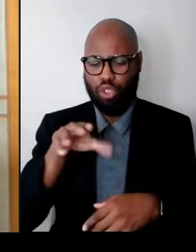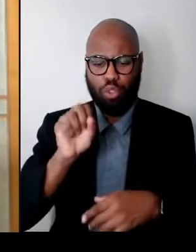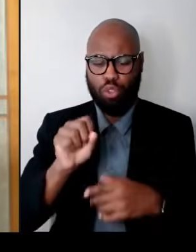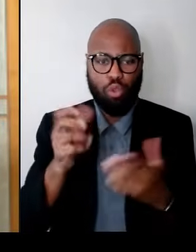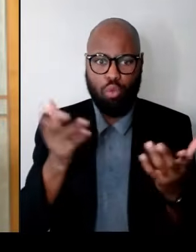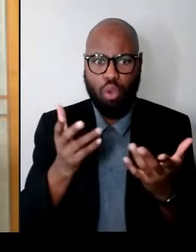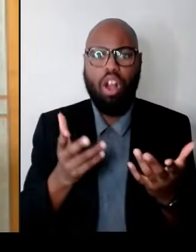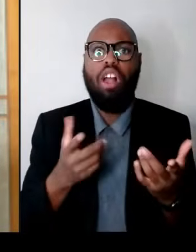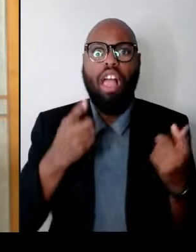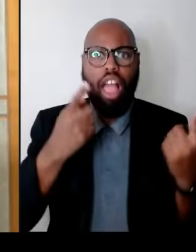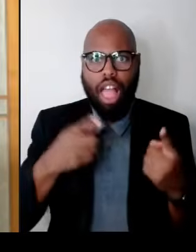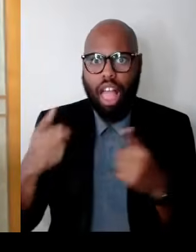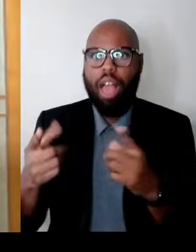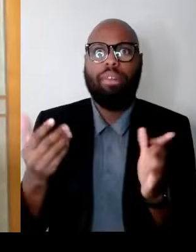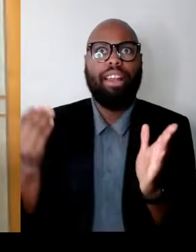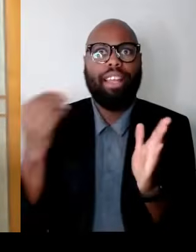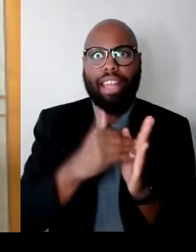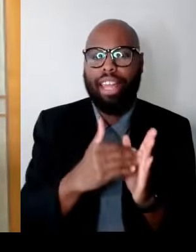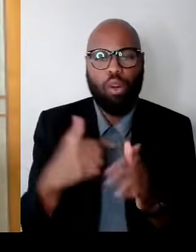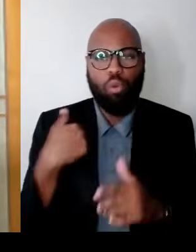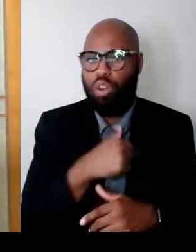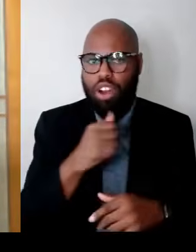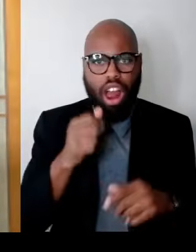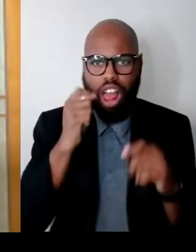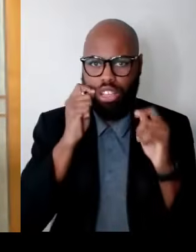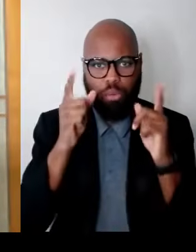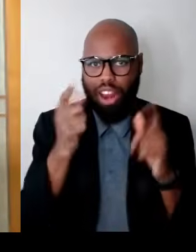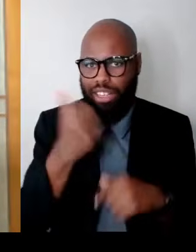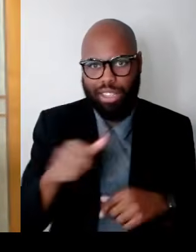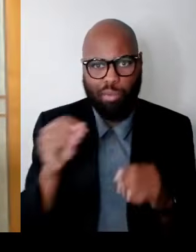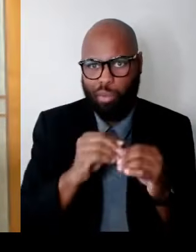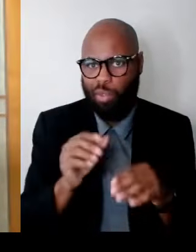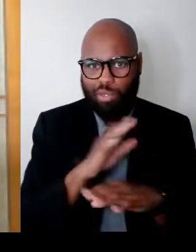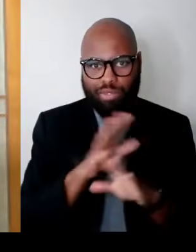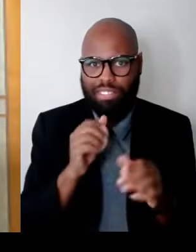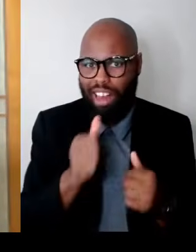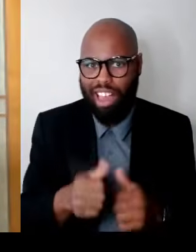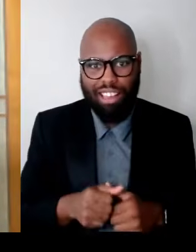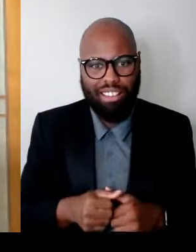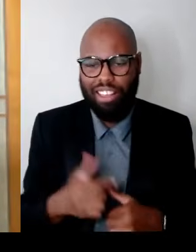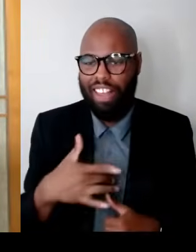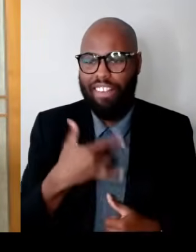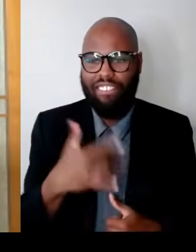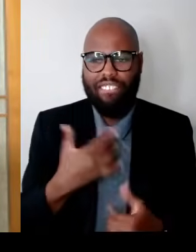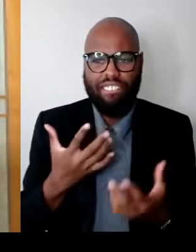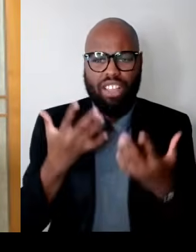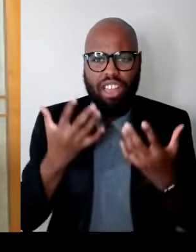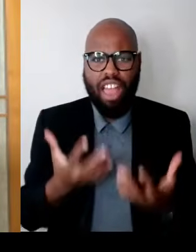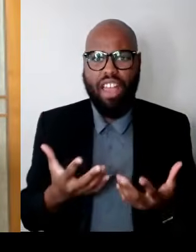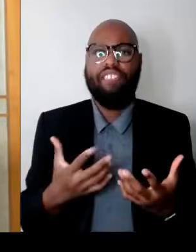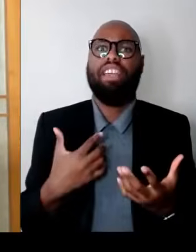and we're not surprised anymore. And it feels heavy just to think it's been so normalized